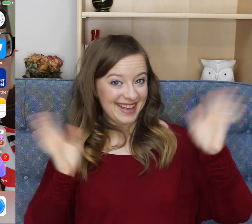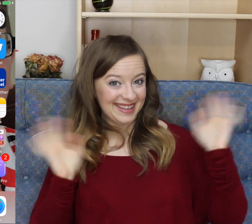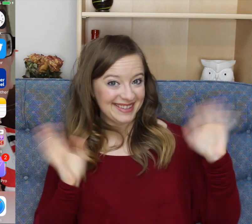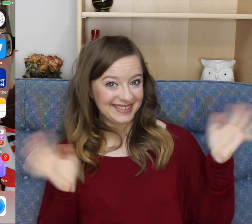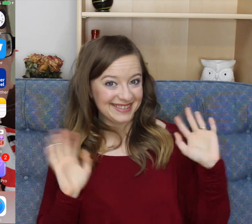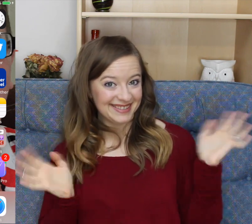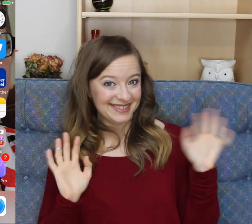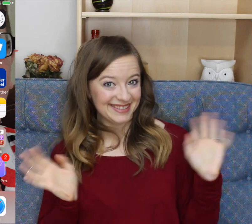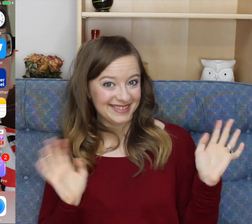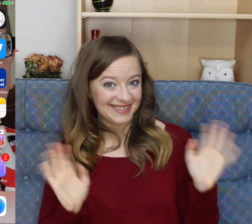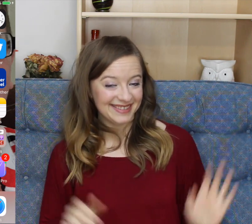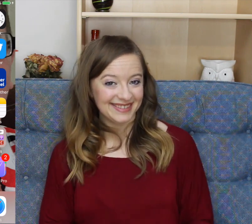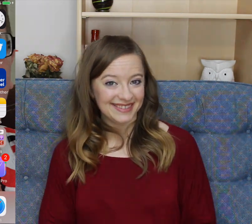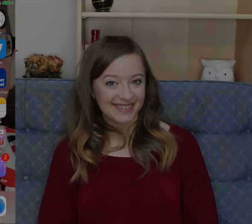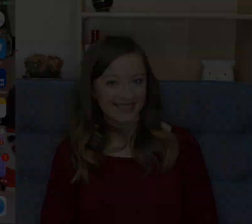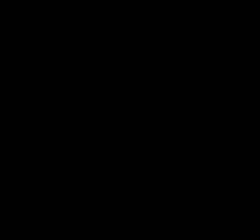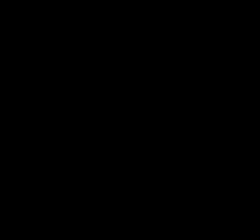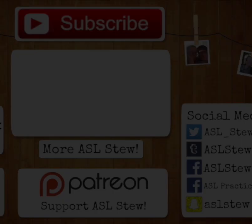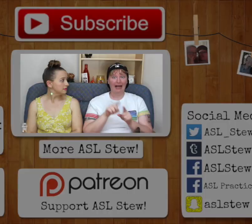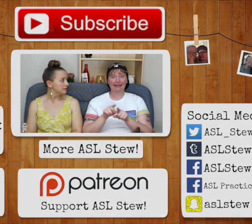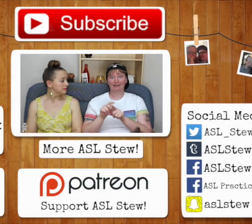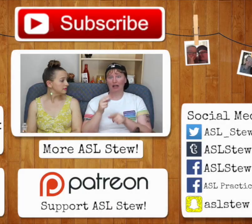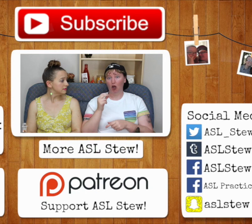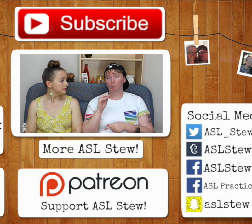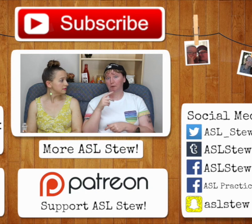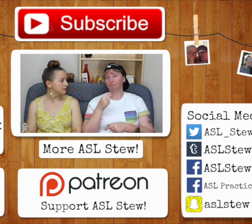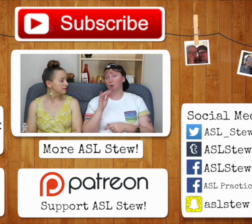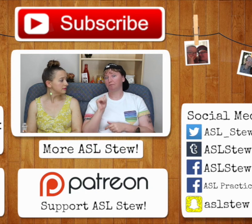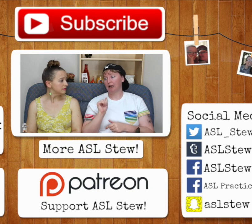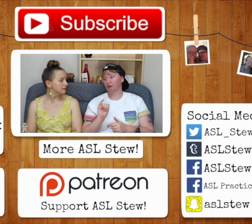will see you guys in the next video. Bye!